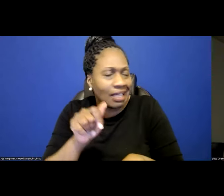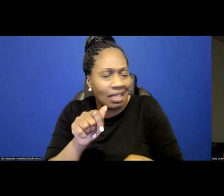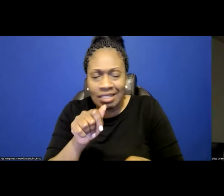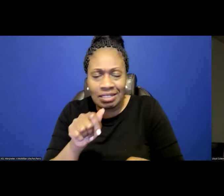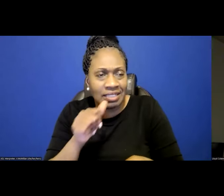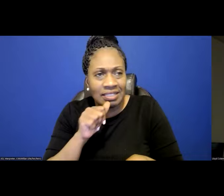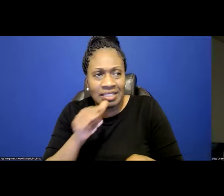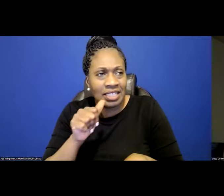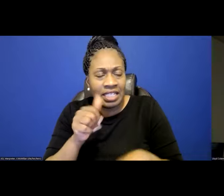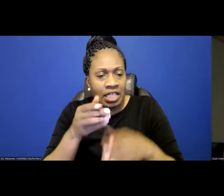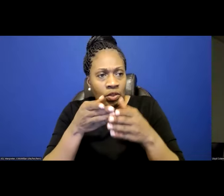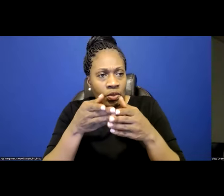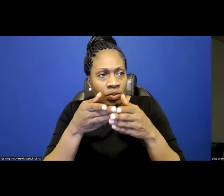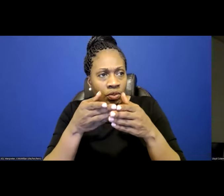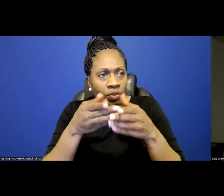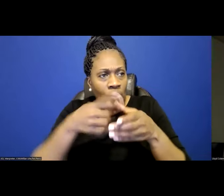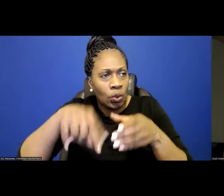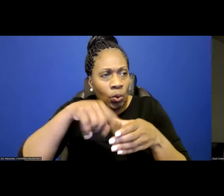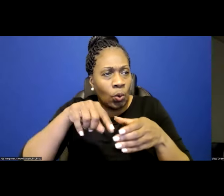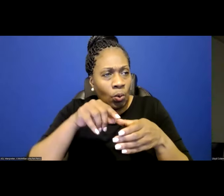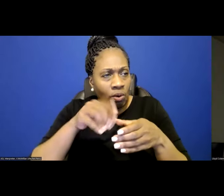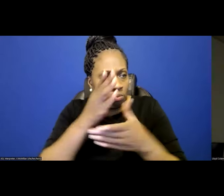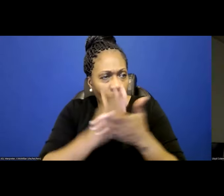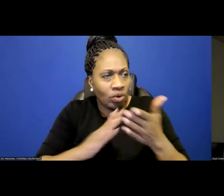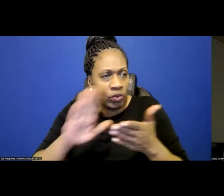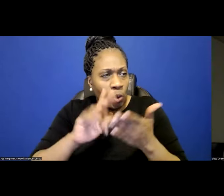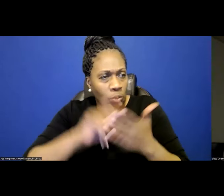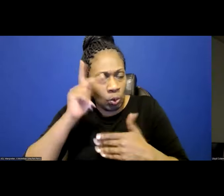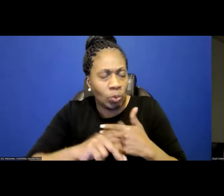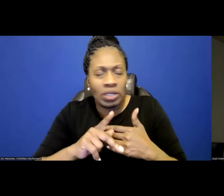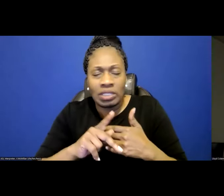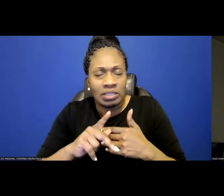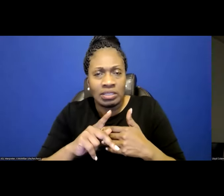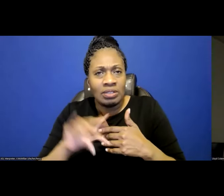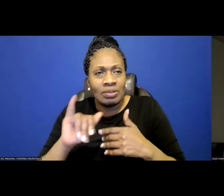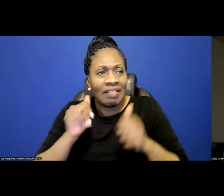in the core kind of main part of your program as a theater or as an opera house